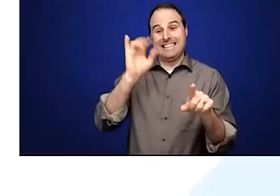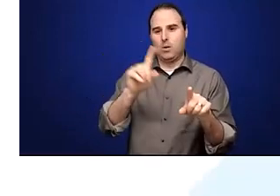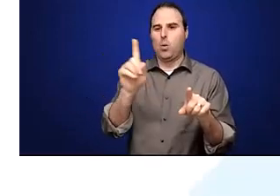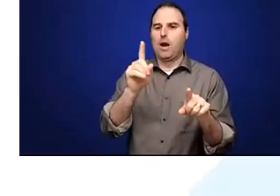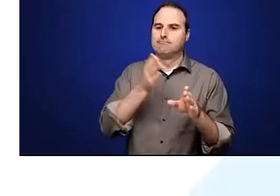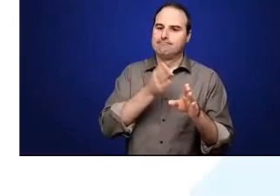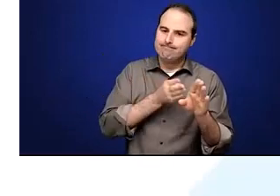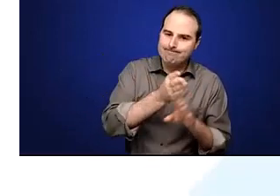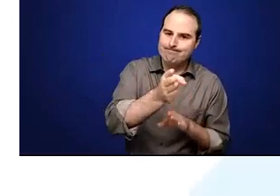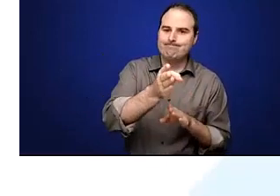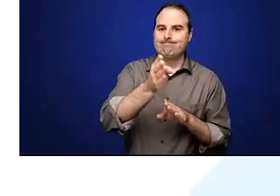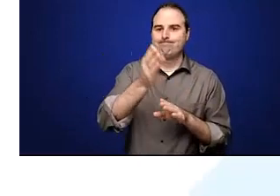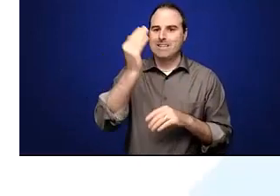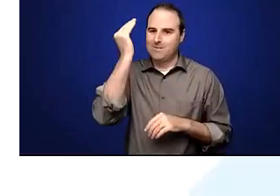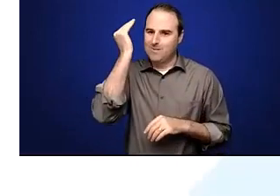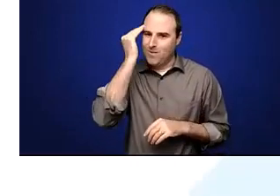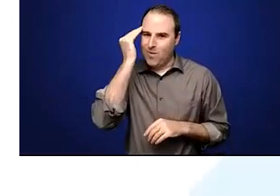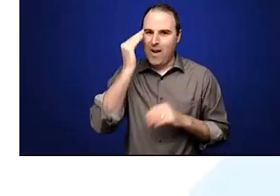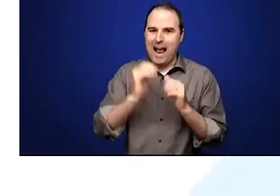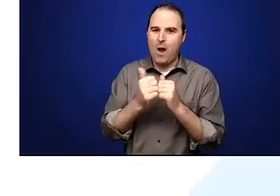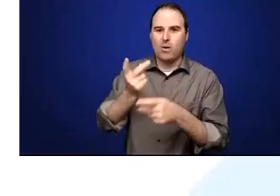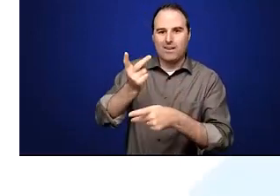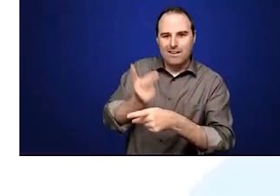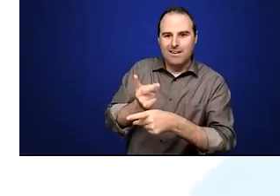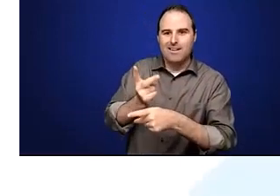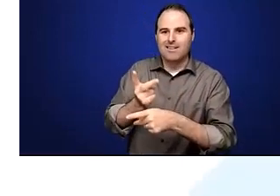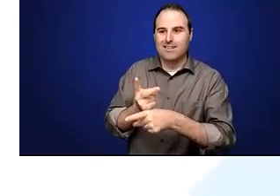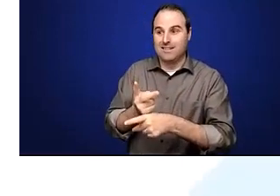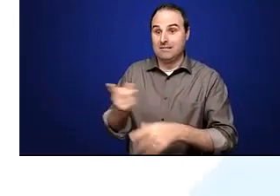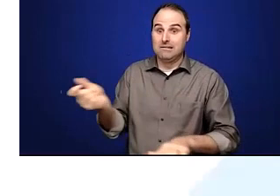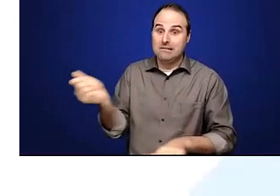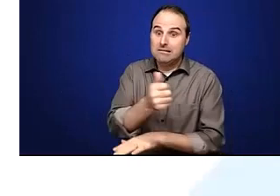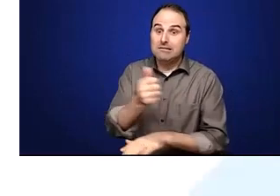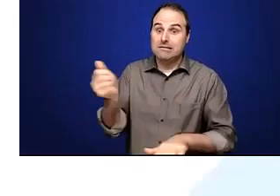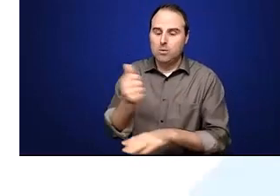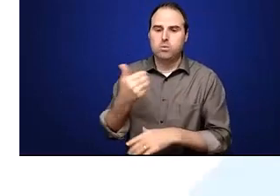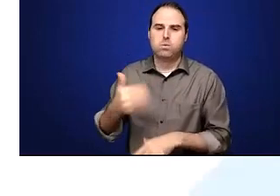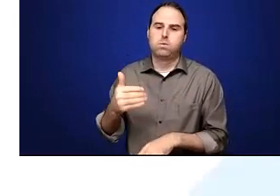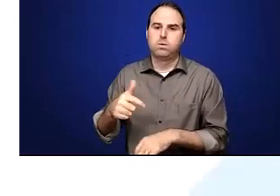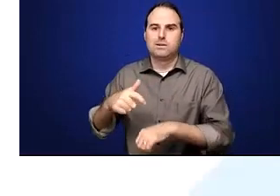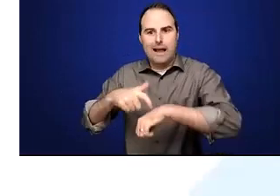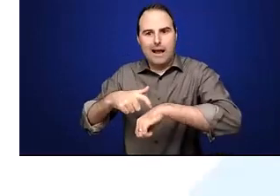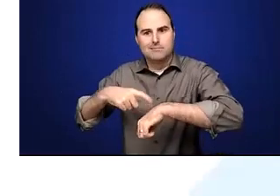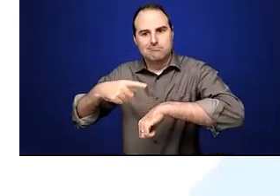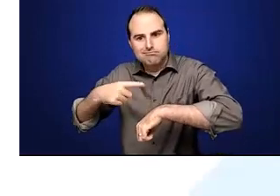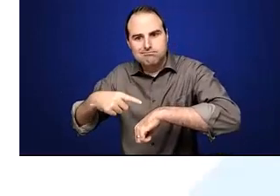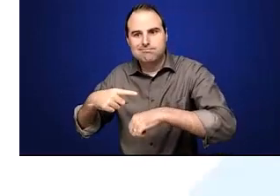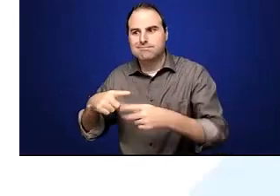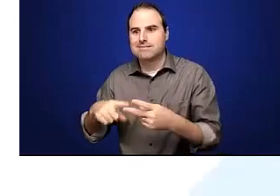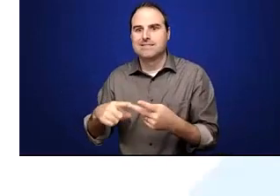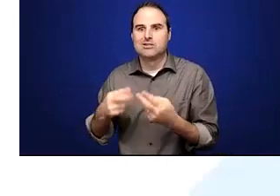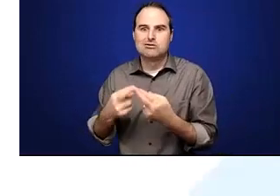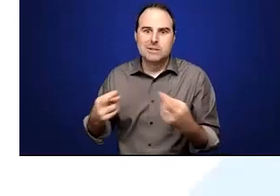to specialized care. It can definitely be very problematic for both time and resources as well.